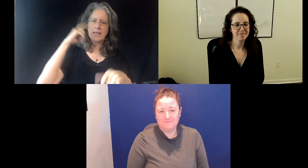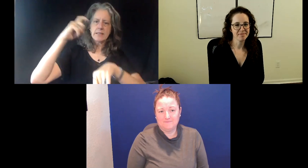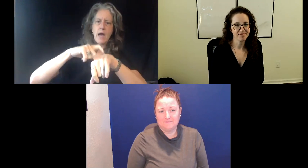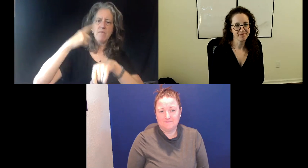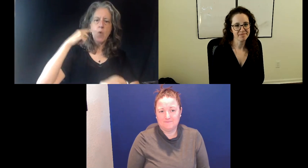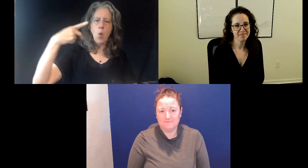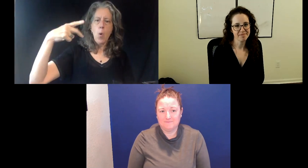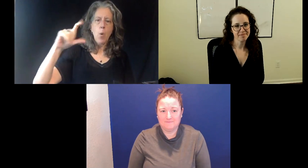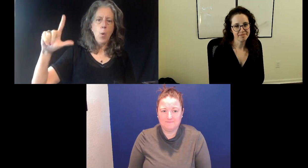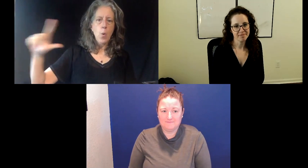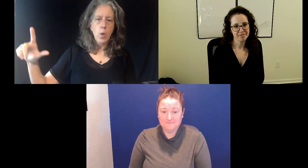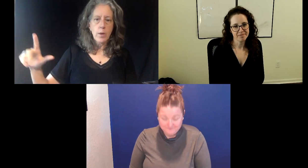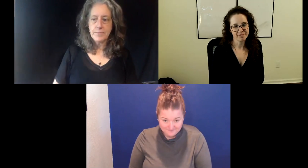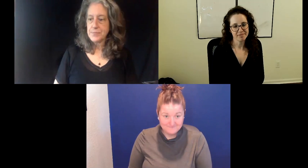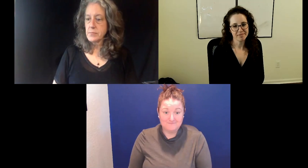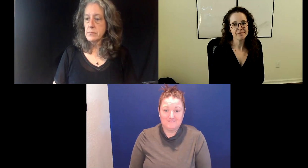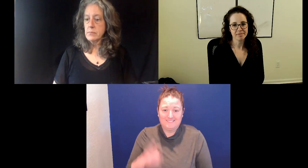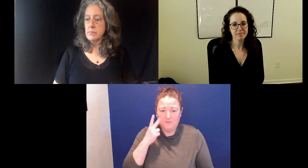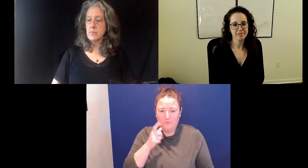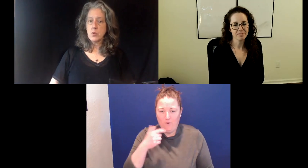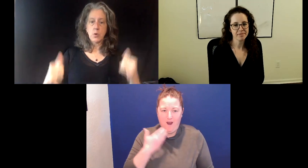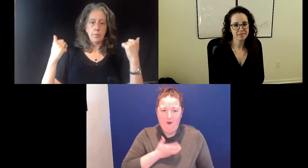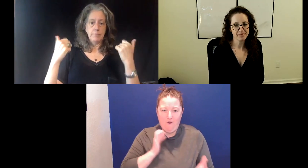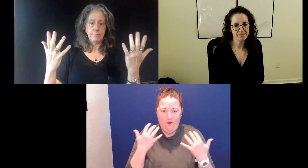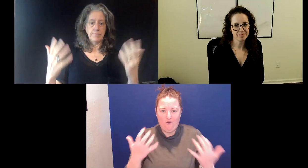so okay so we have time for the polls now